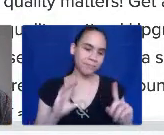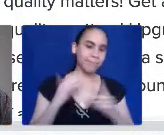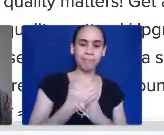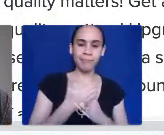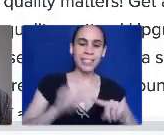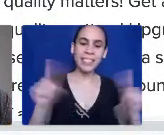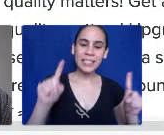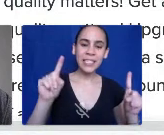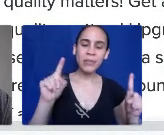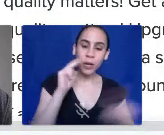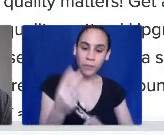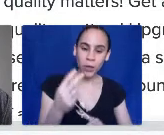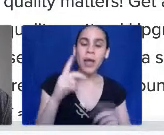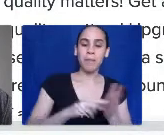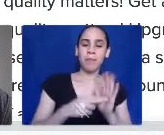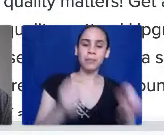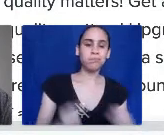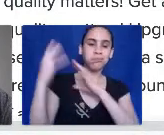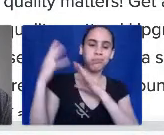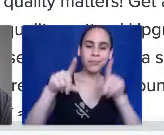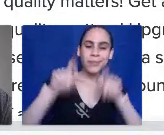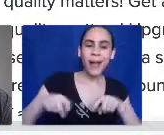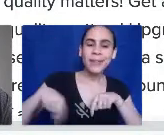a lot of people but that's really one of the most important things you can do in interviews